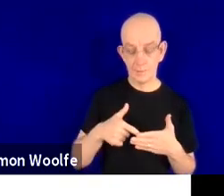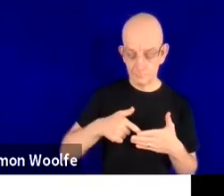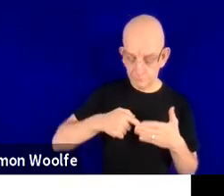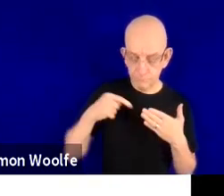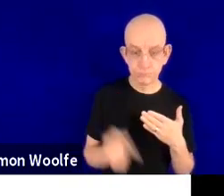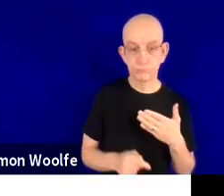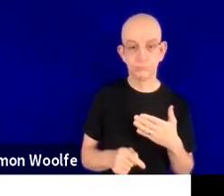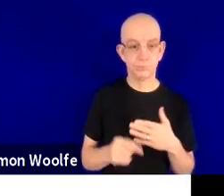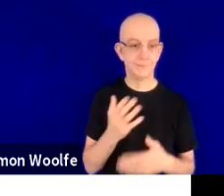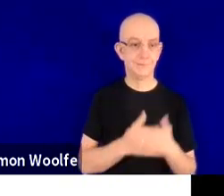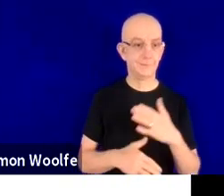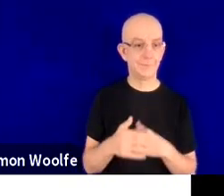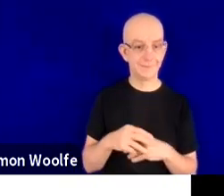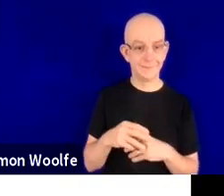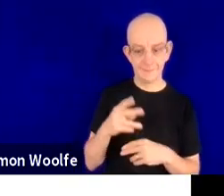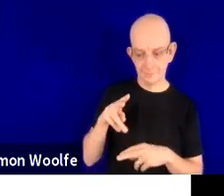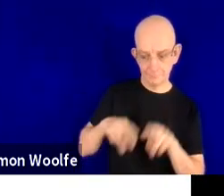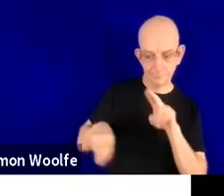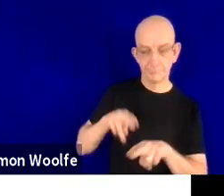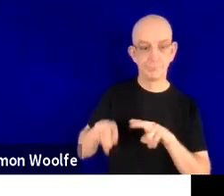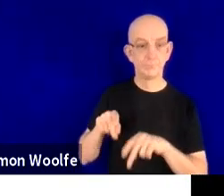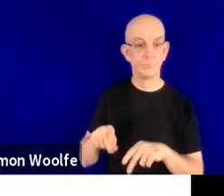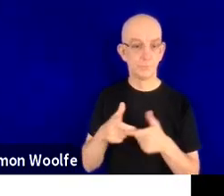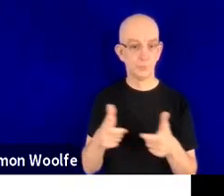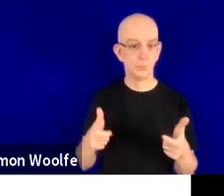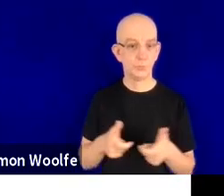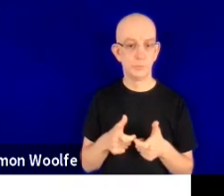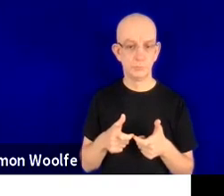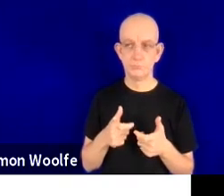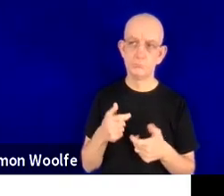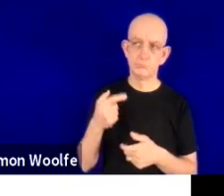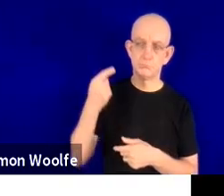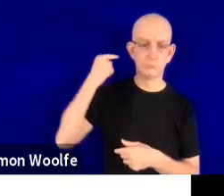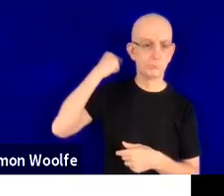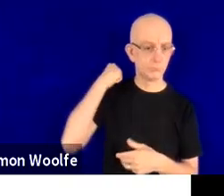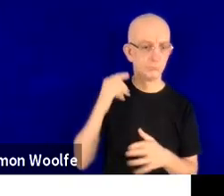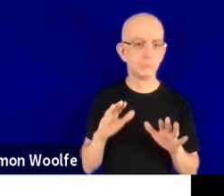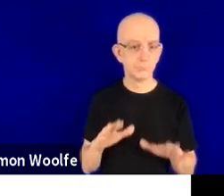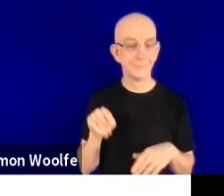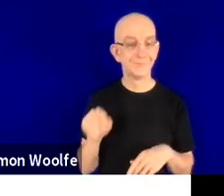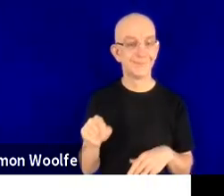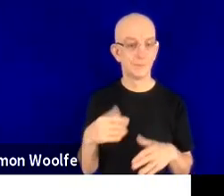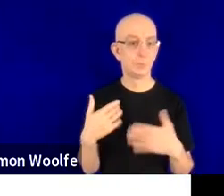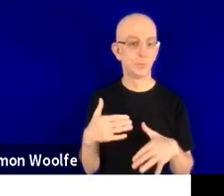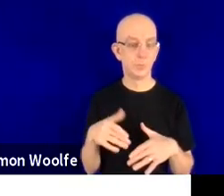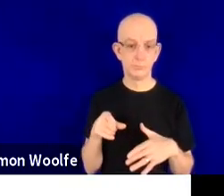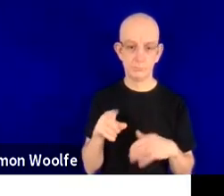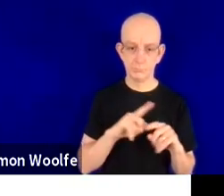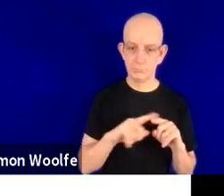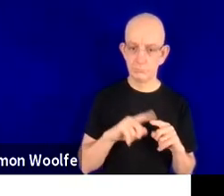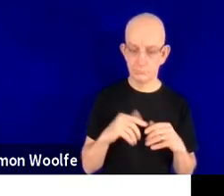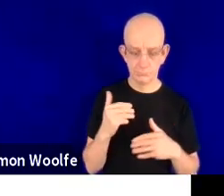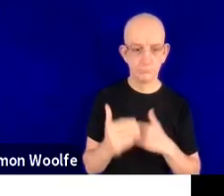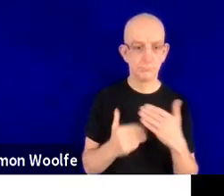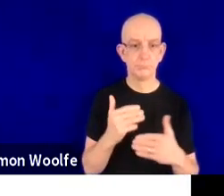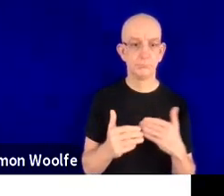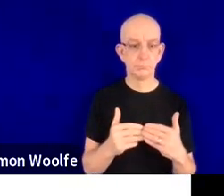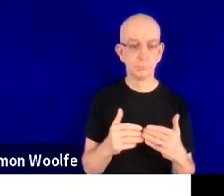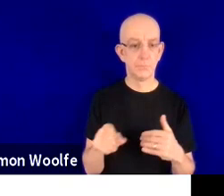And when they felt confident that was comprehensive enough but also adapted to their local capacity, they developed an app